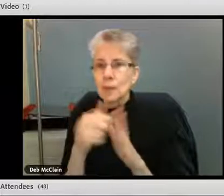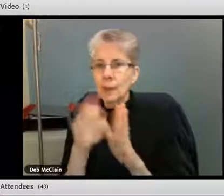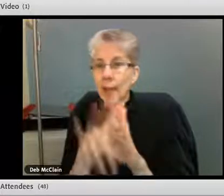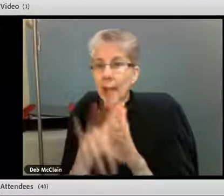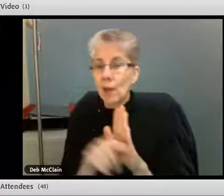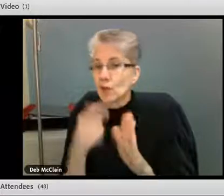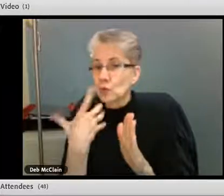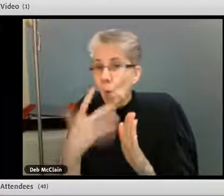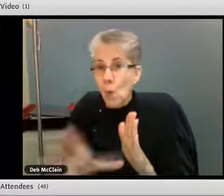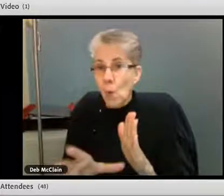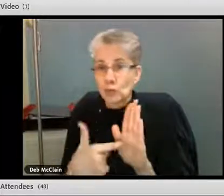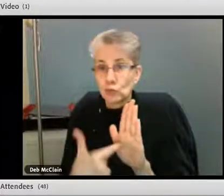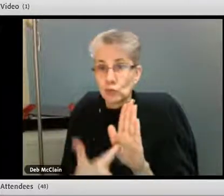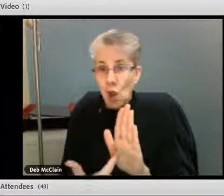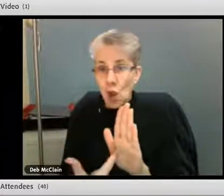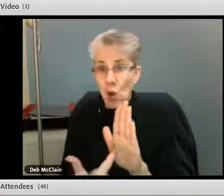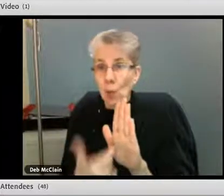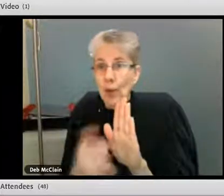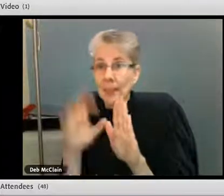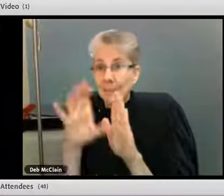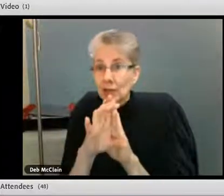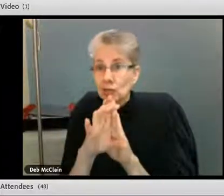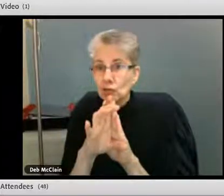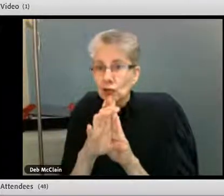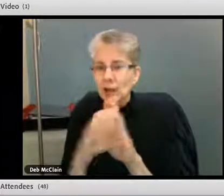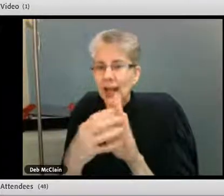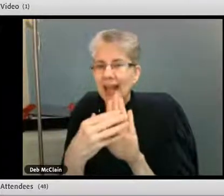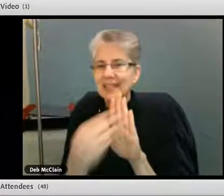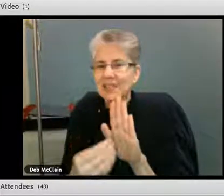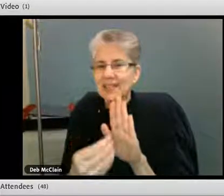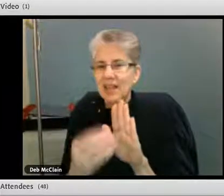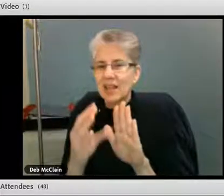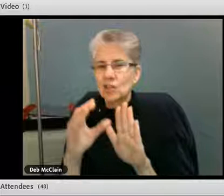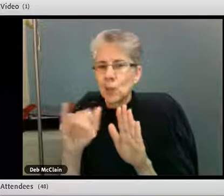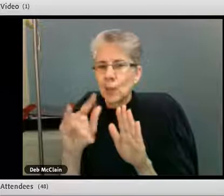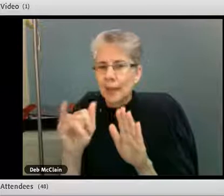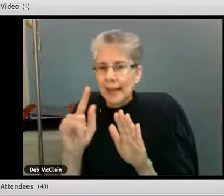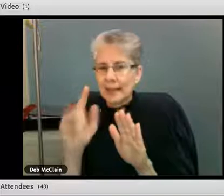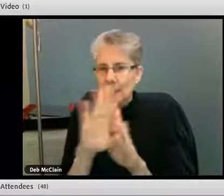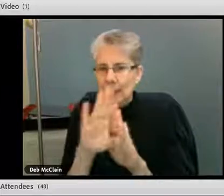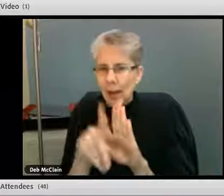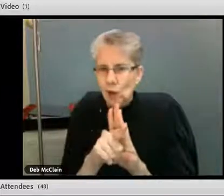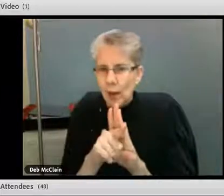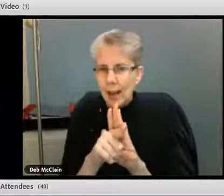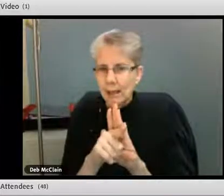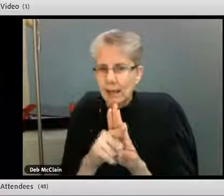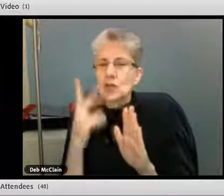It just duplicates the background here over... It takes a little bit of time, but it's an easy way